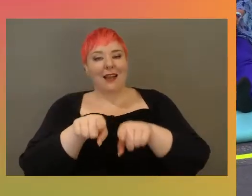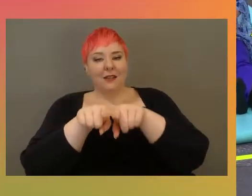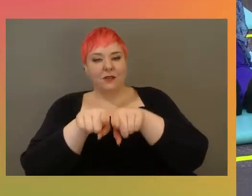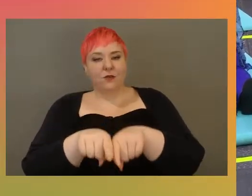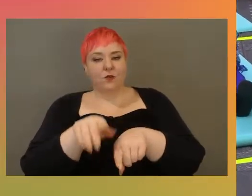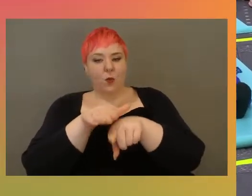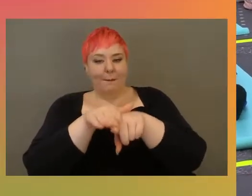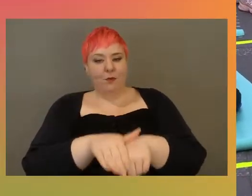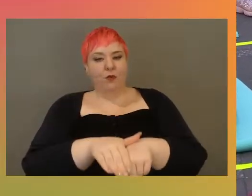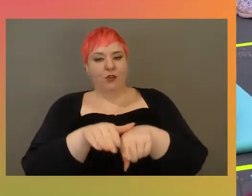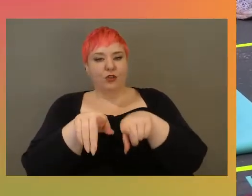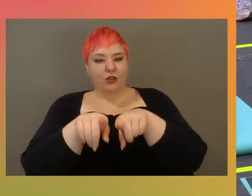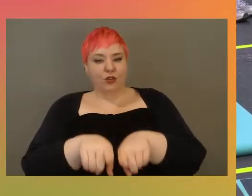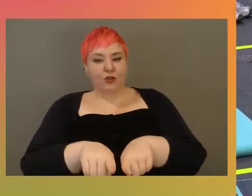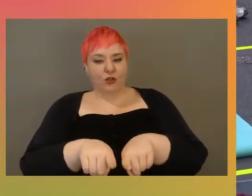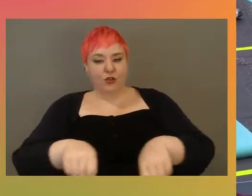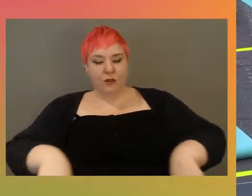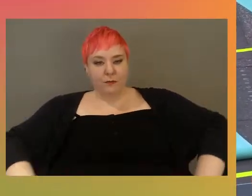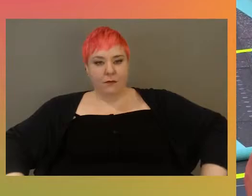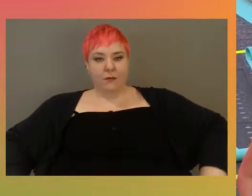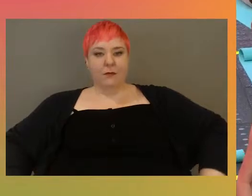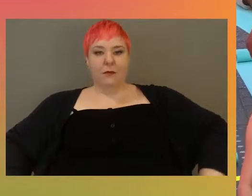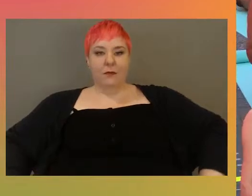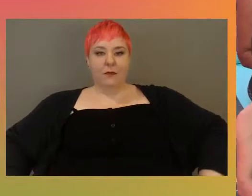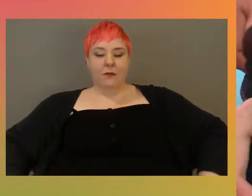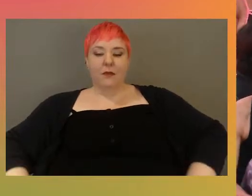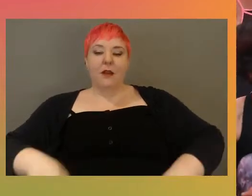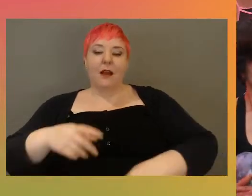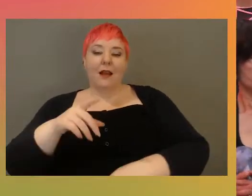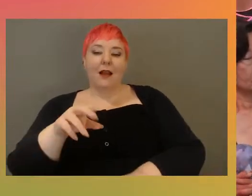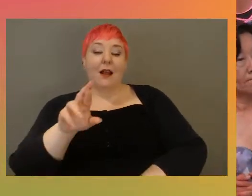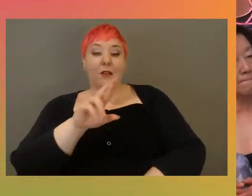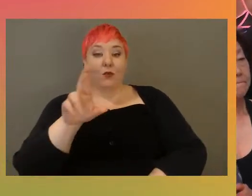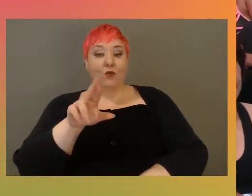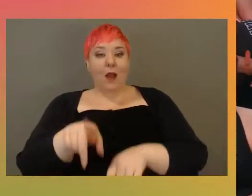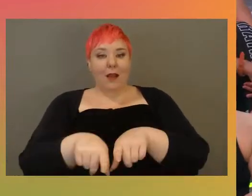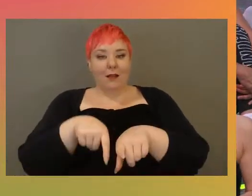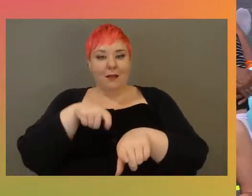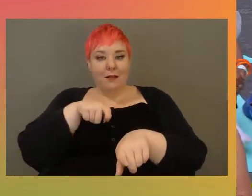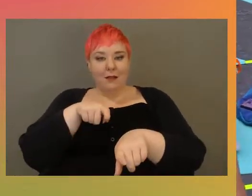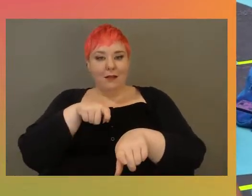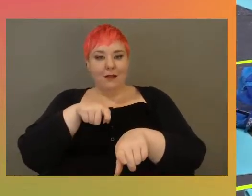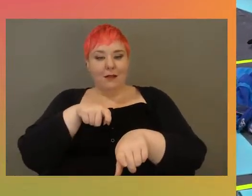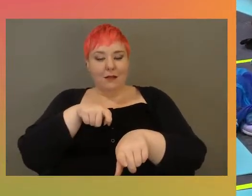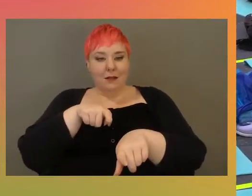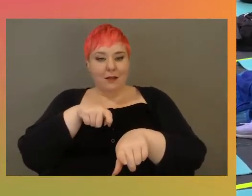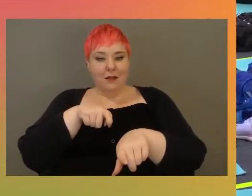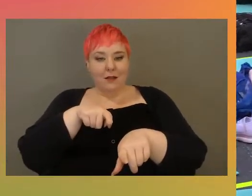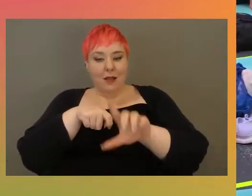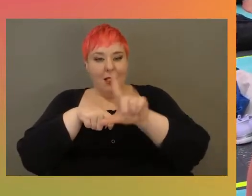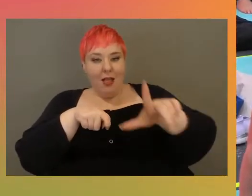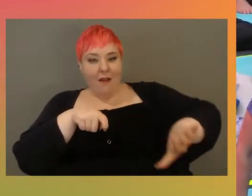TRY TO TAKE ALL OF THE WEIGHT OUT OF YOUR LOWER BACK. ROUTE DOWN.